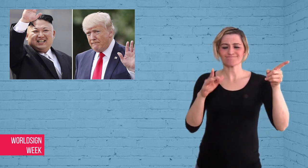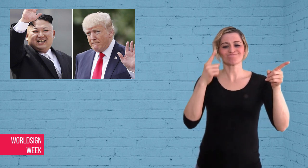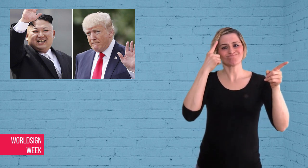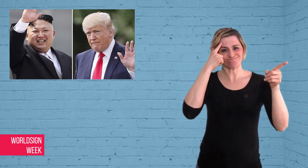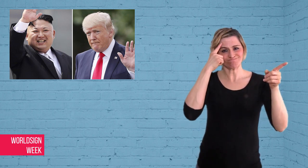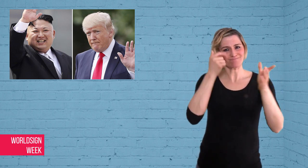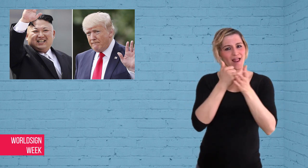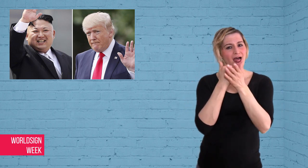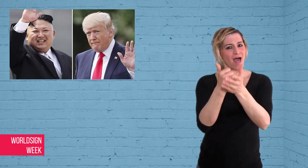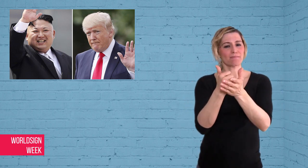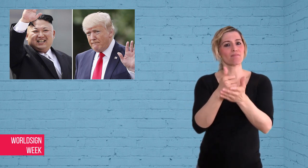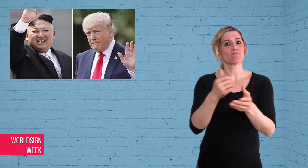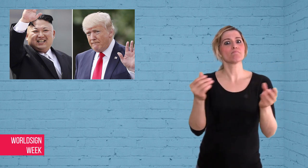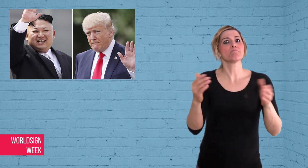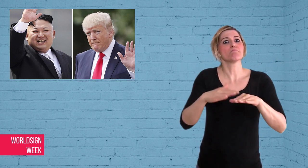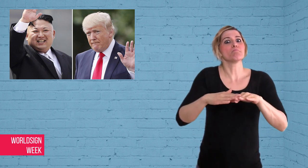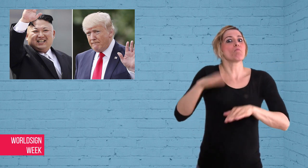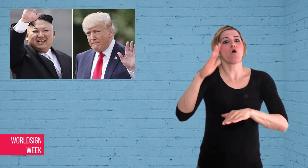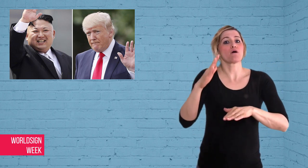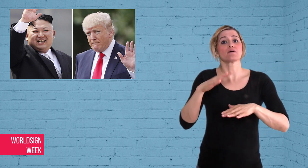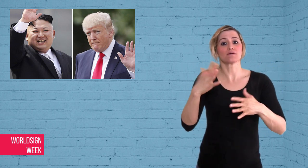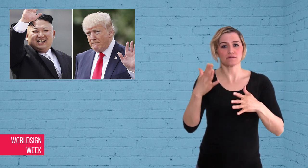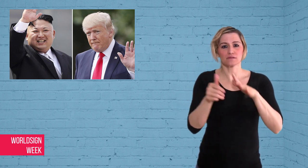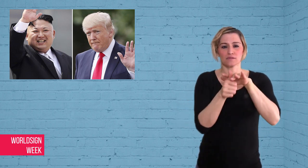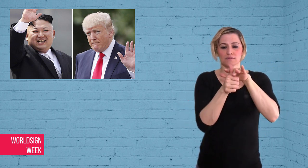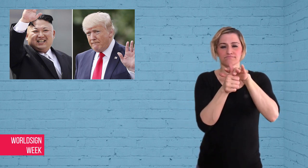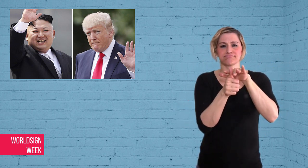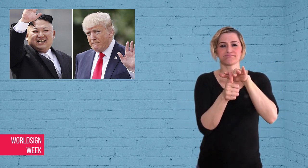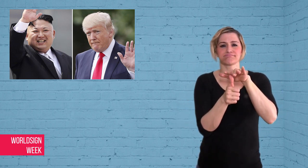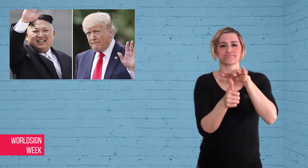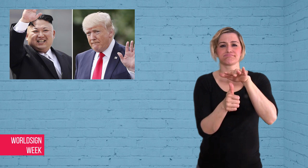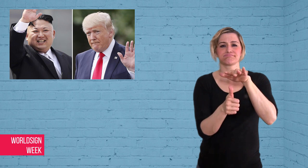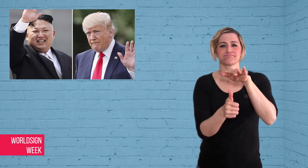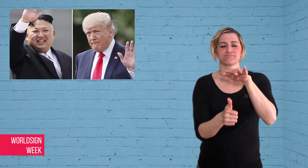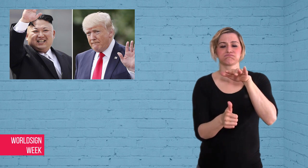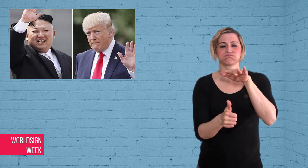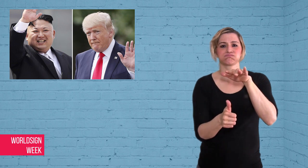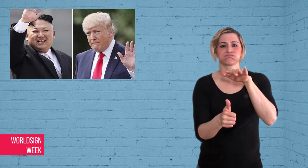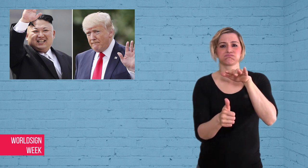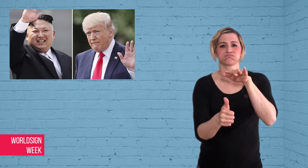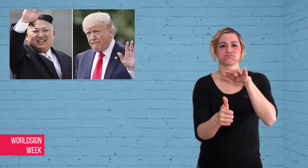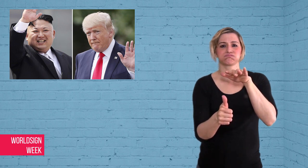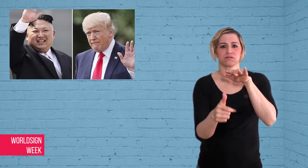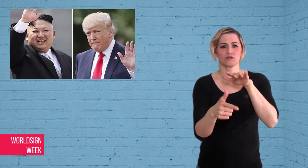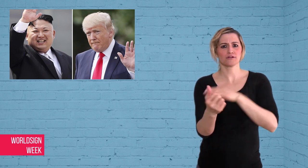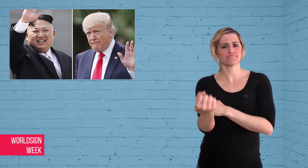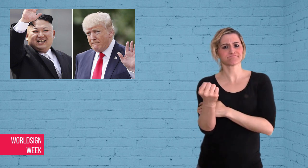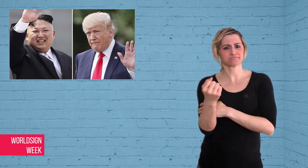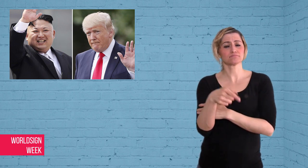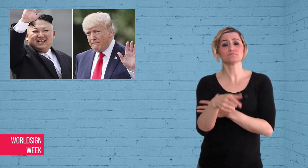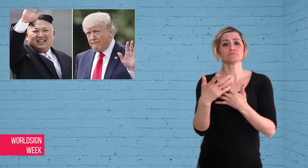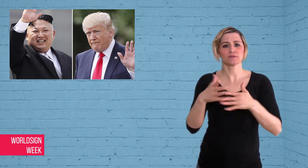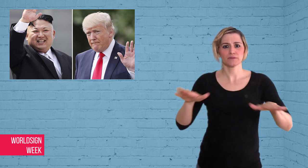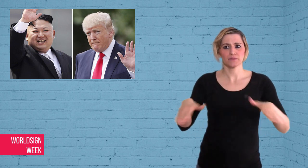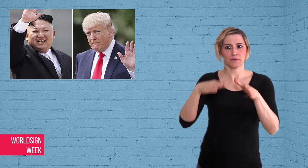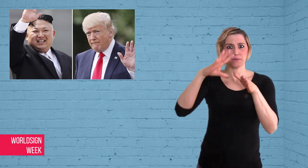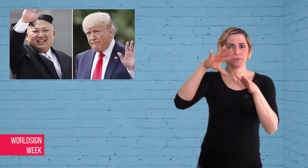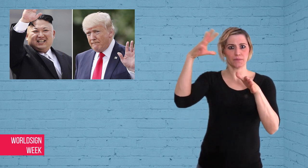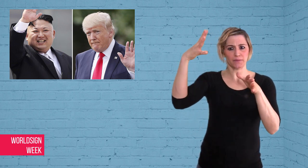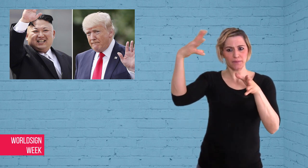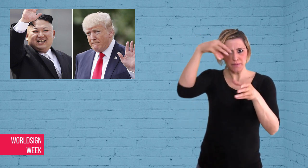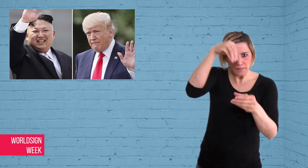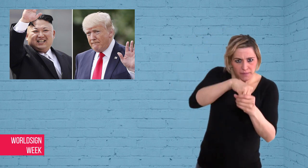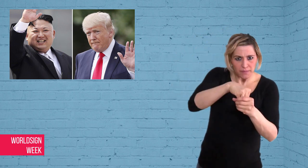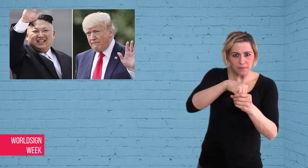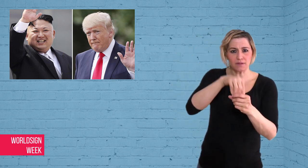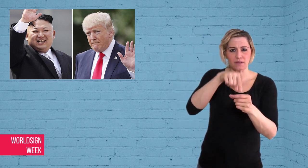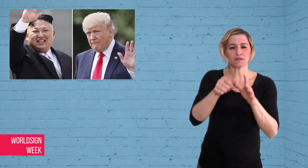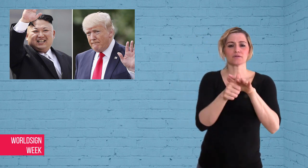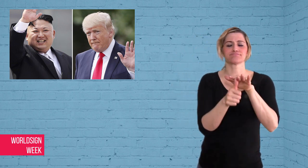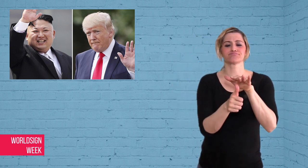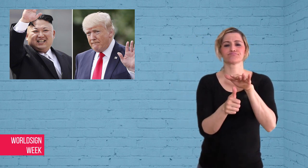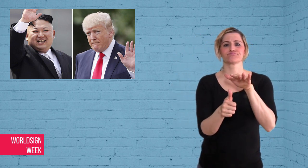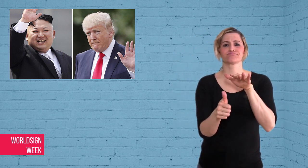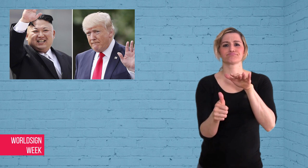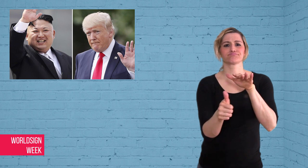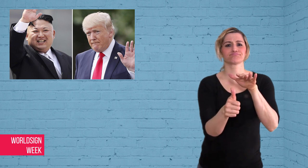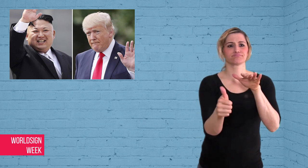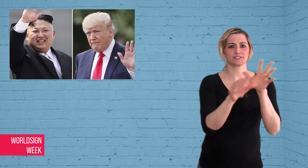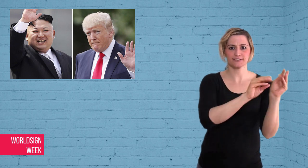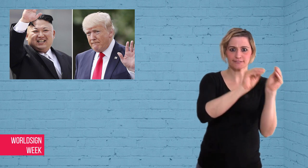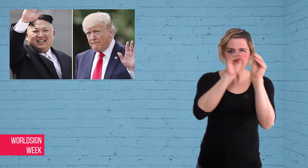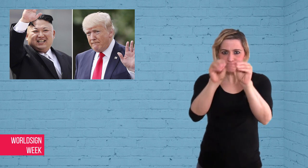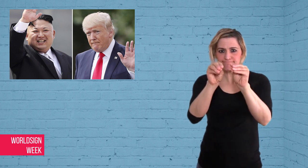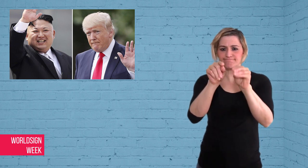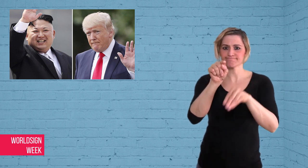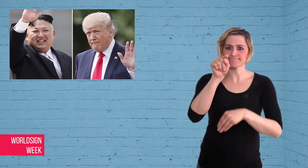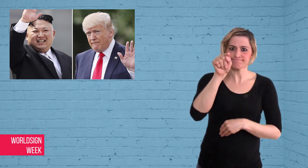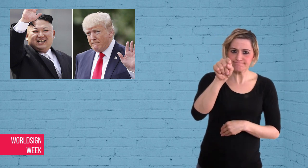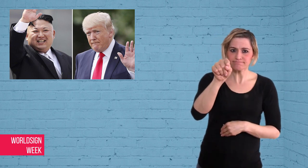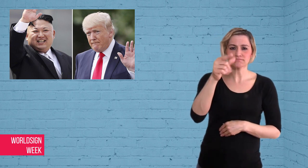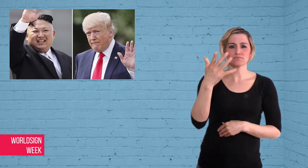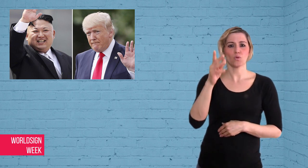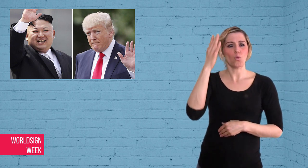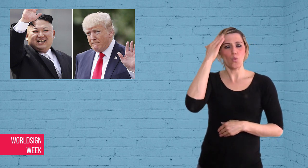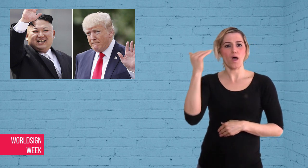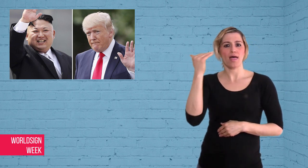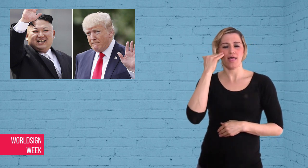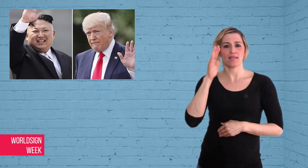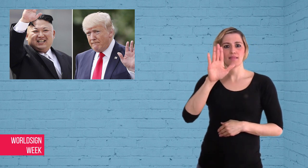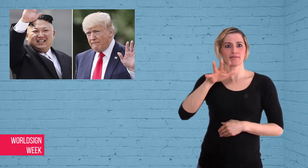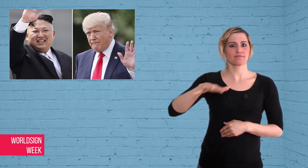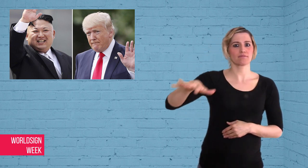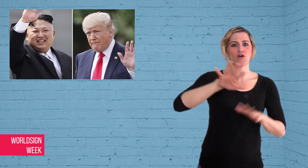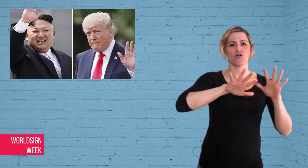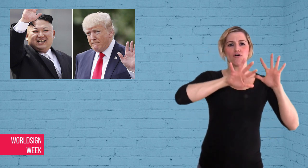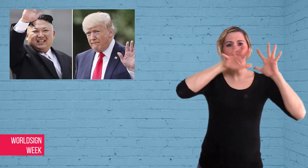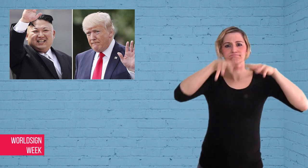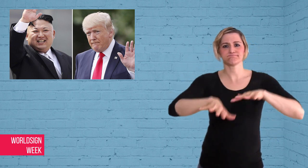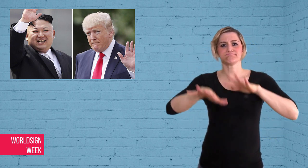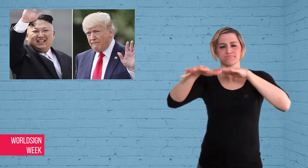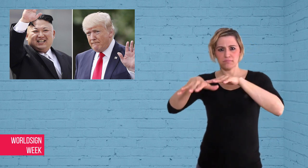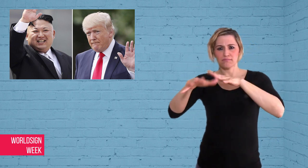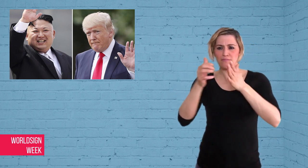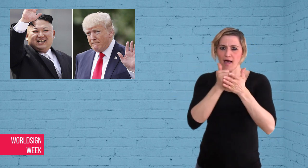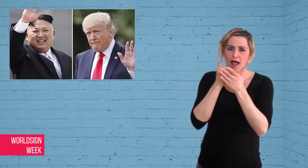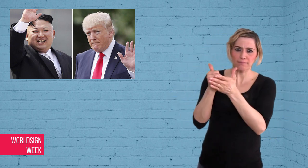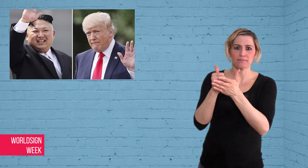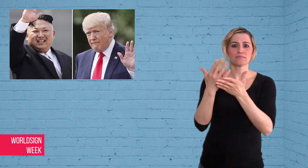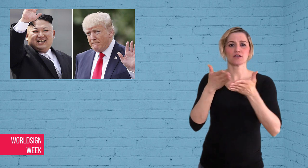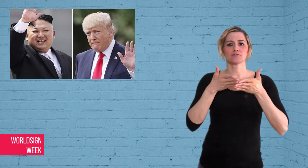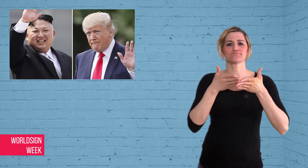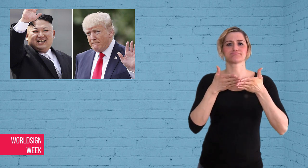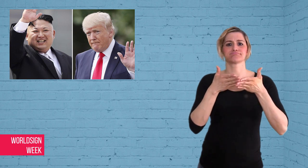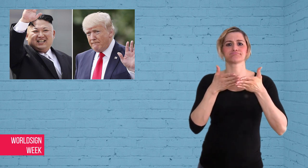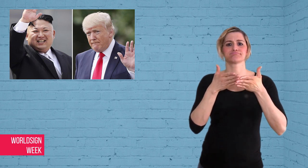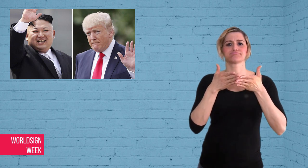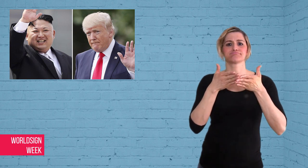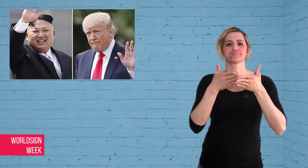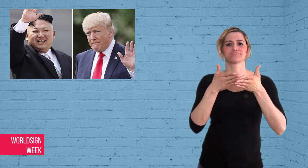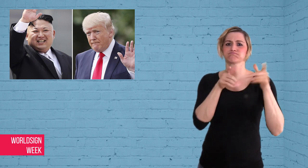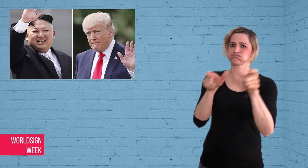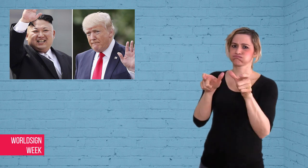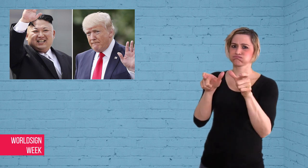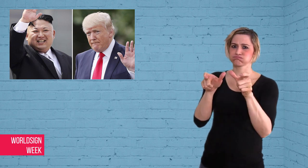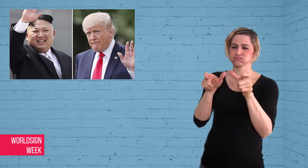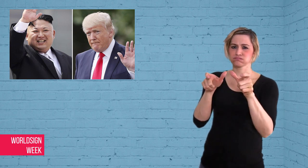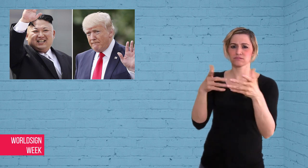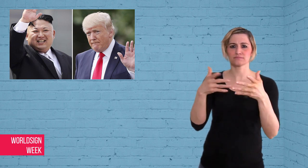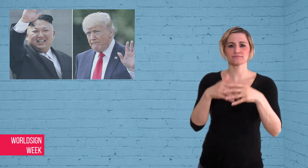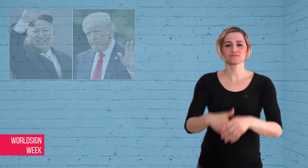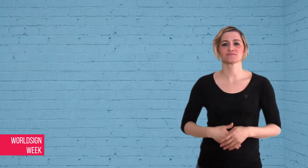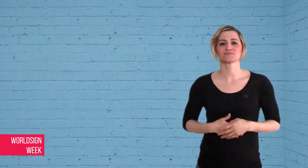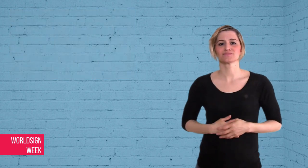group to Korean waters.